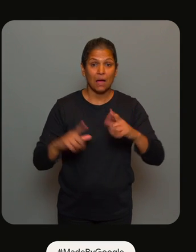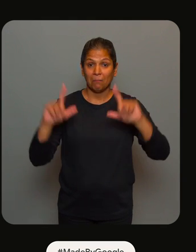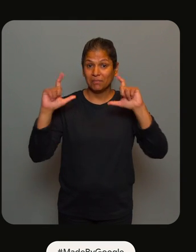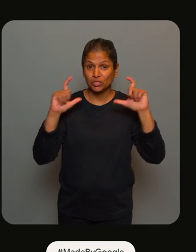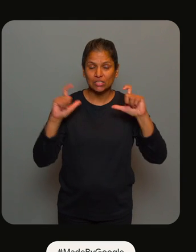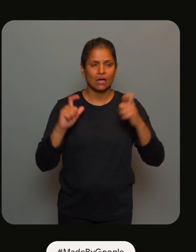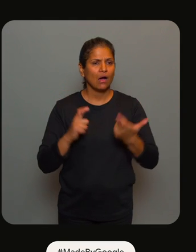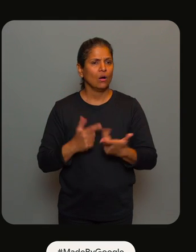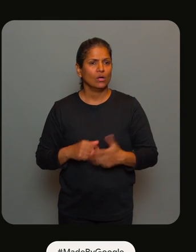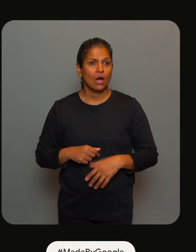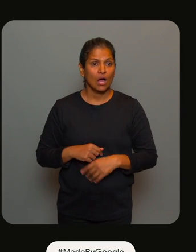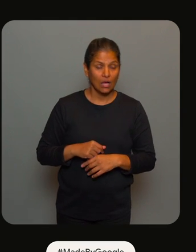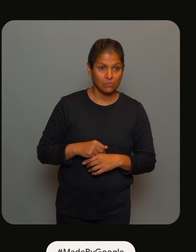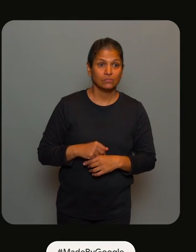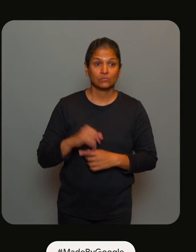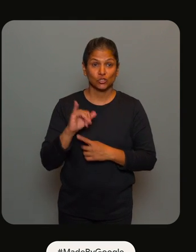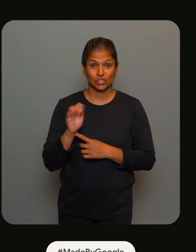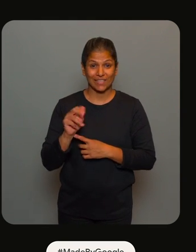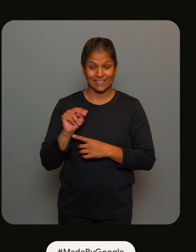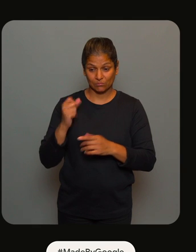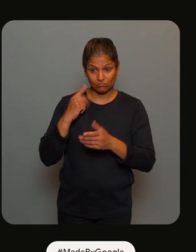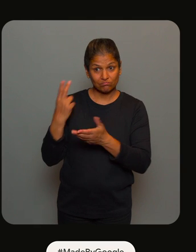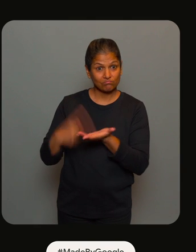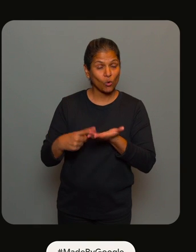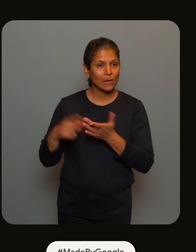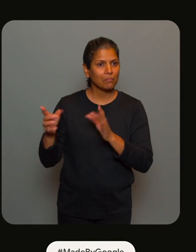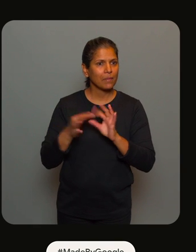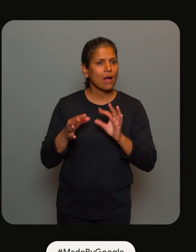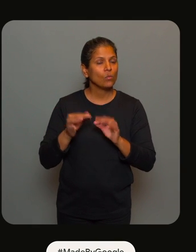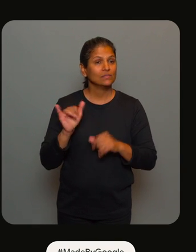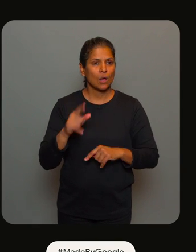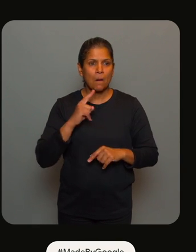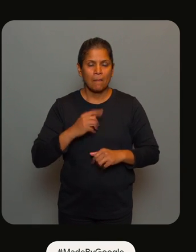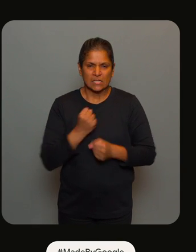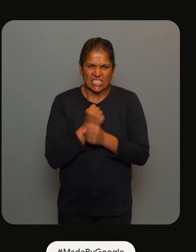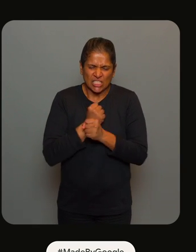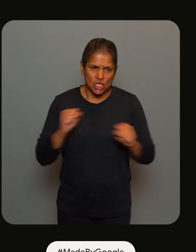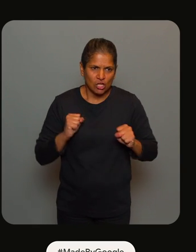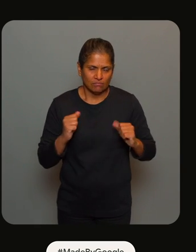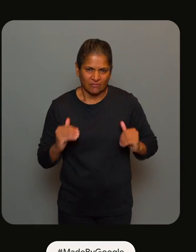And as you heard from Jen, it's the most secure and private Pixel we've ever made.